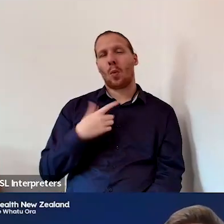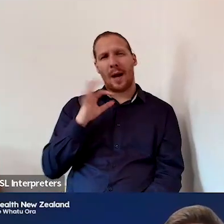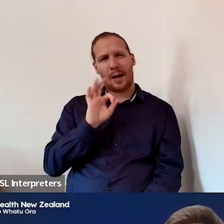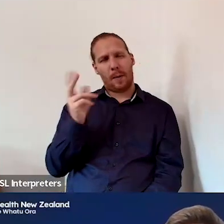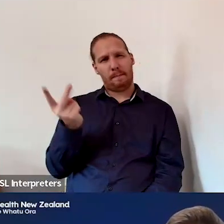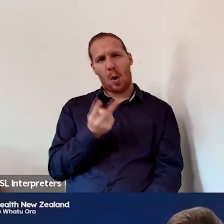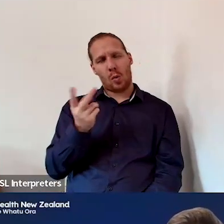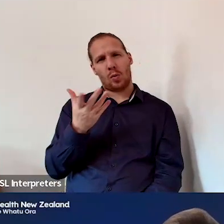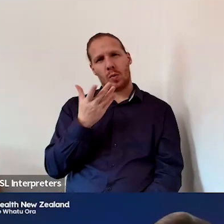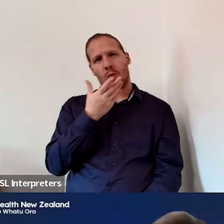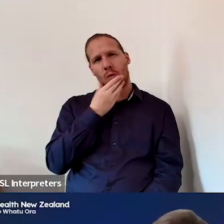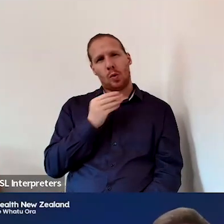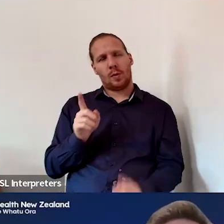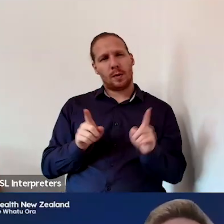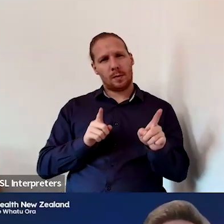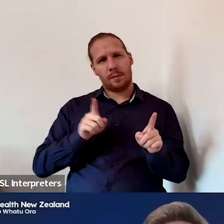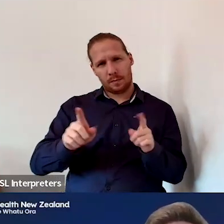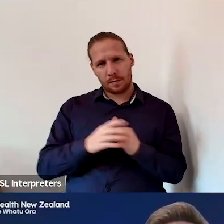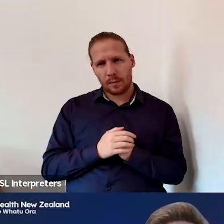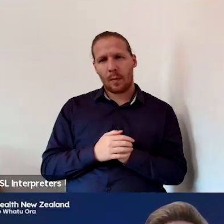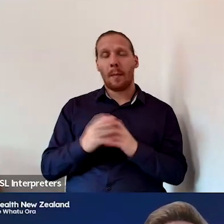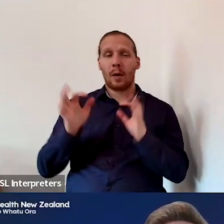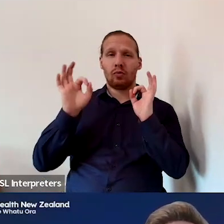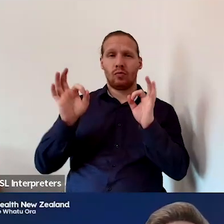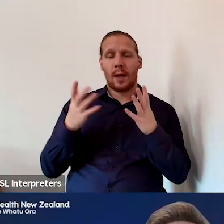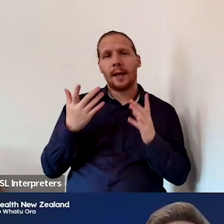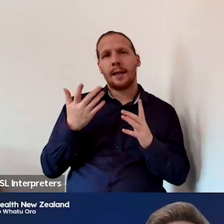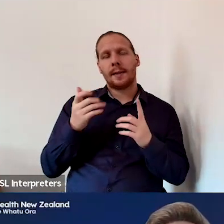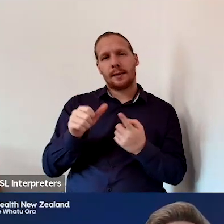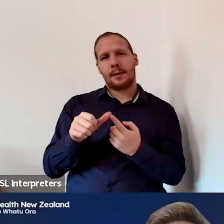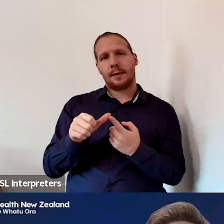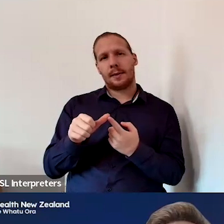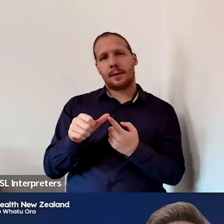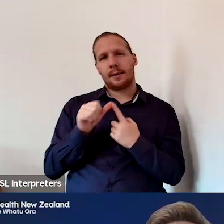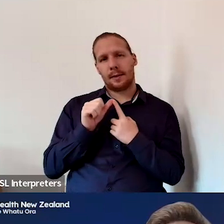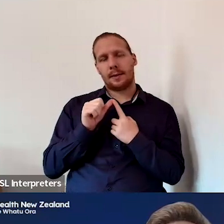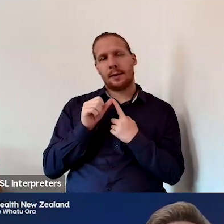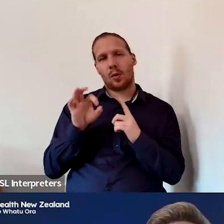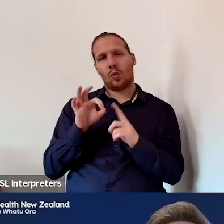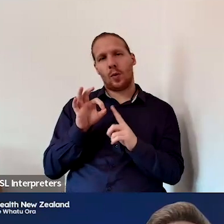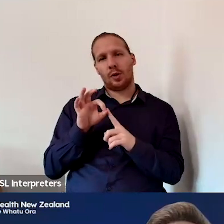And, the role of youth, in policy development has been, highlighted in a number of reports in recent years,